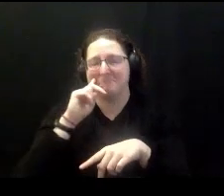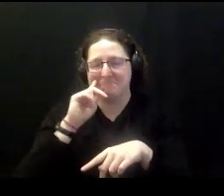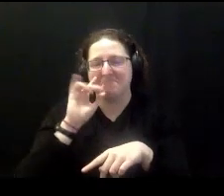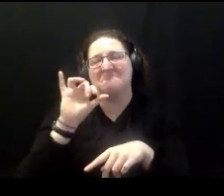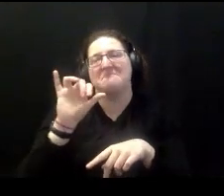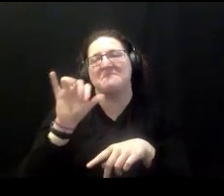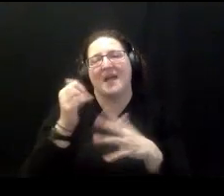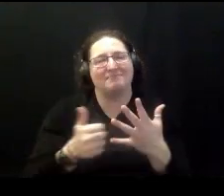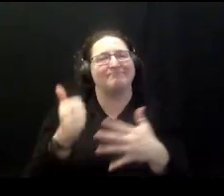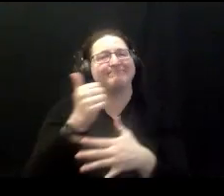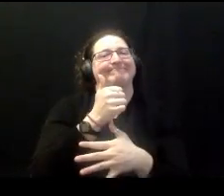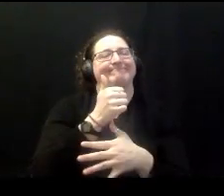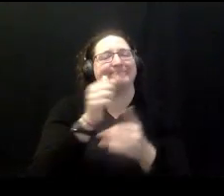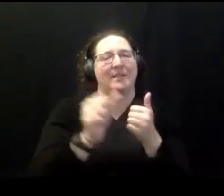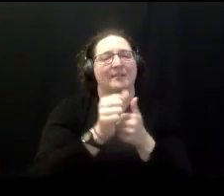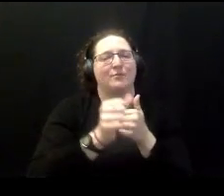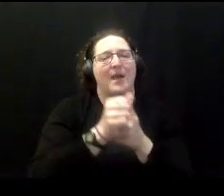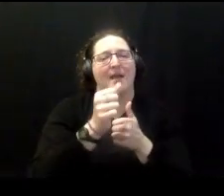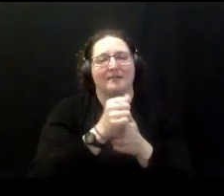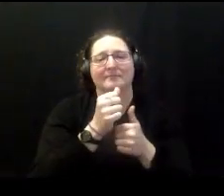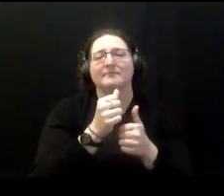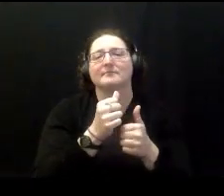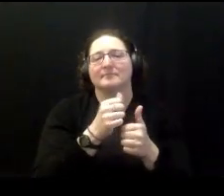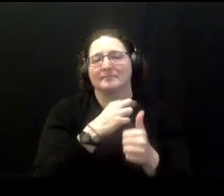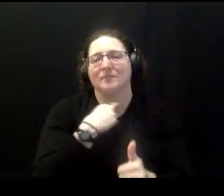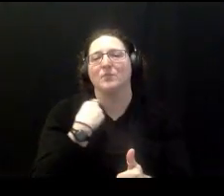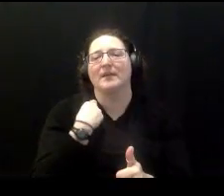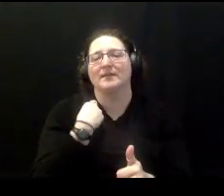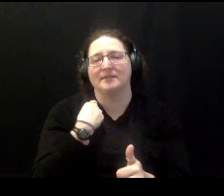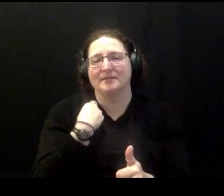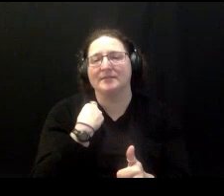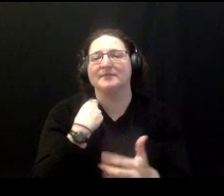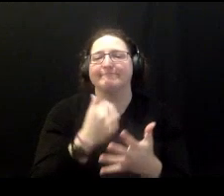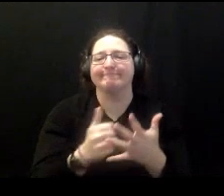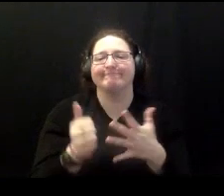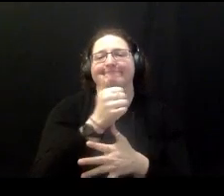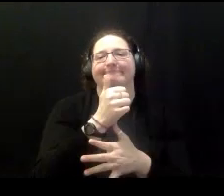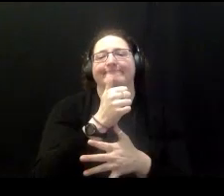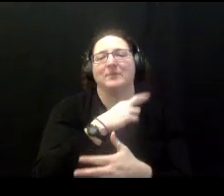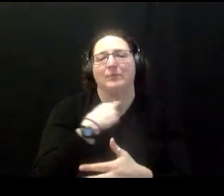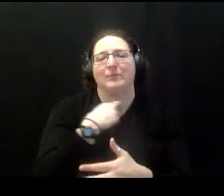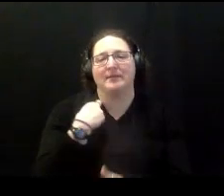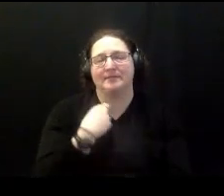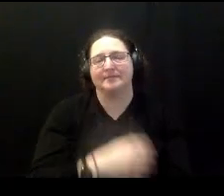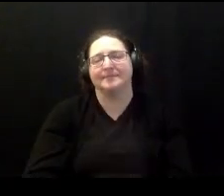as the threats that poses the most significant risk to their various organizations.